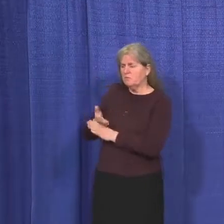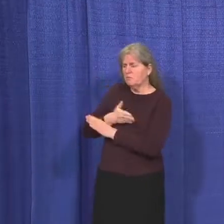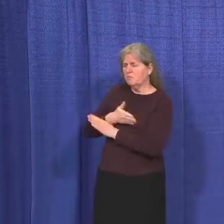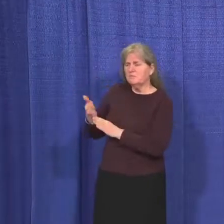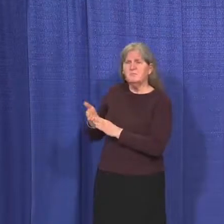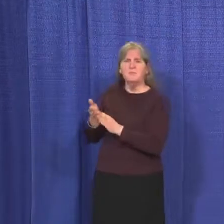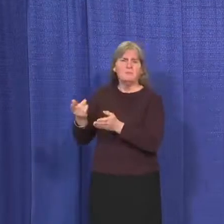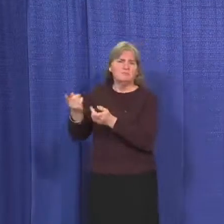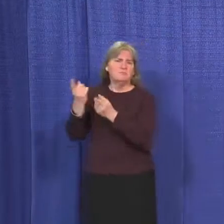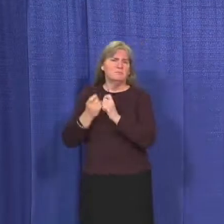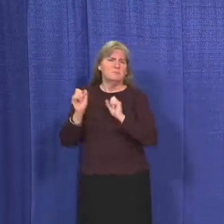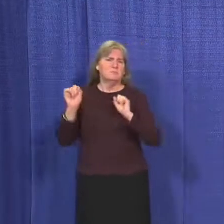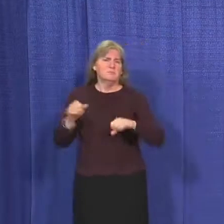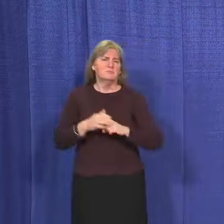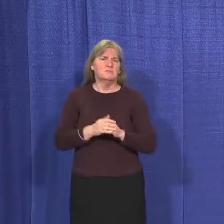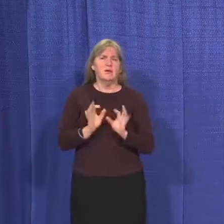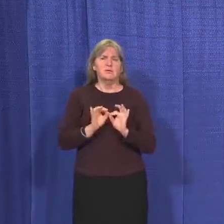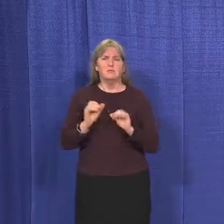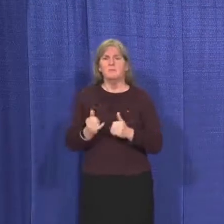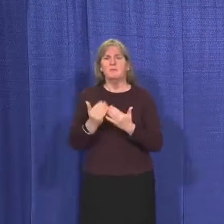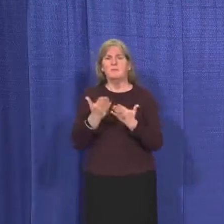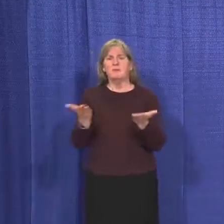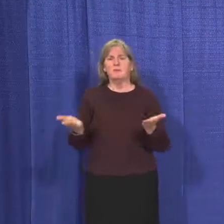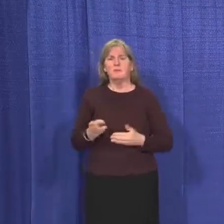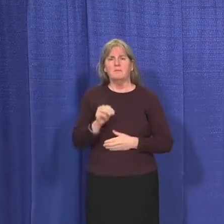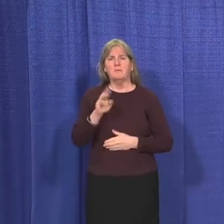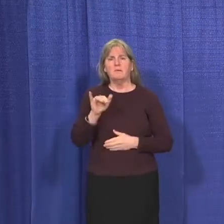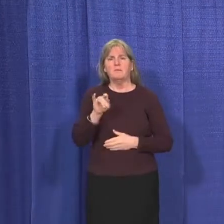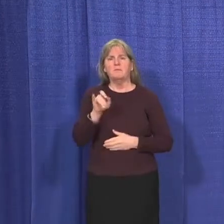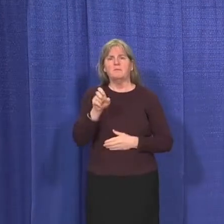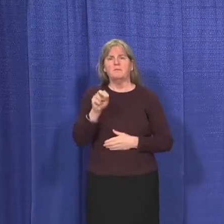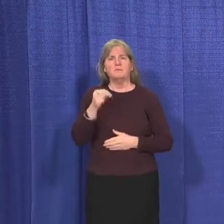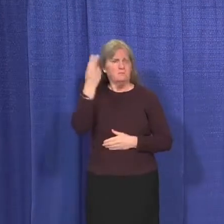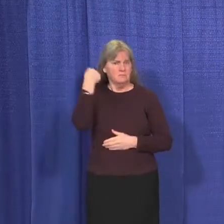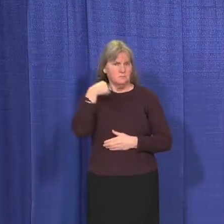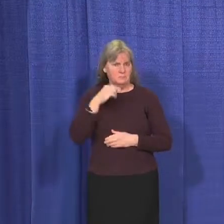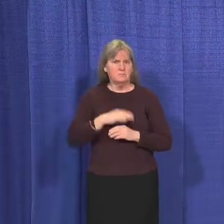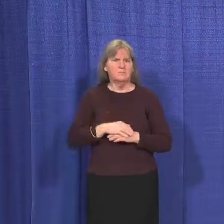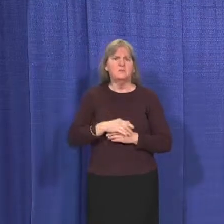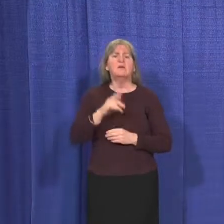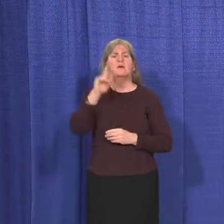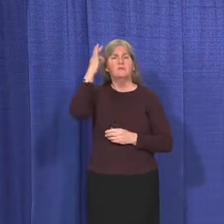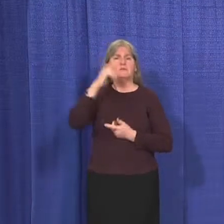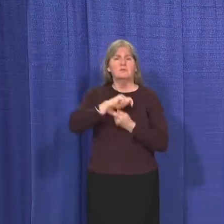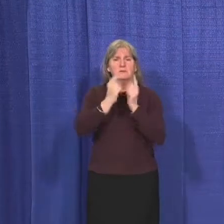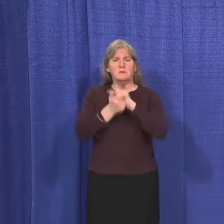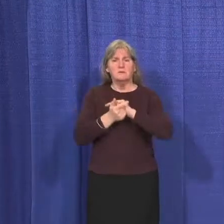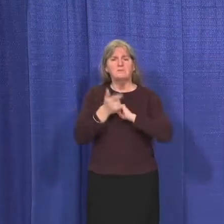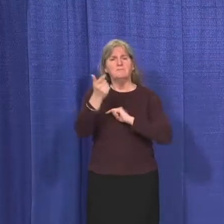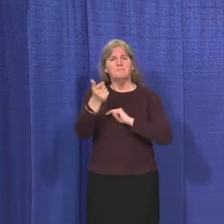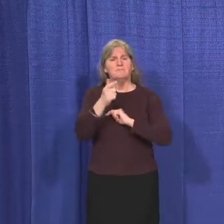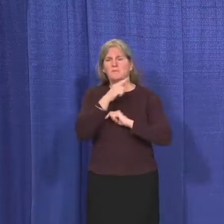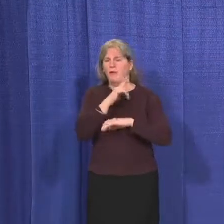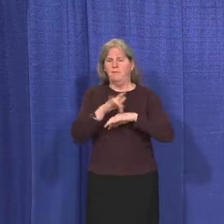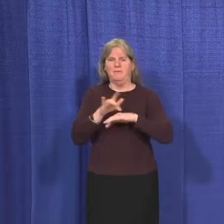receive about the preget -- created by topics. Mary Tiessen is providing sign language interpretation. French language translation